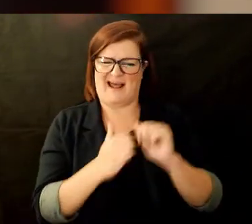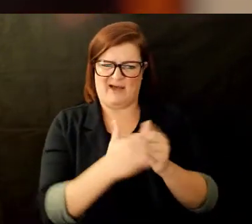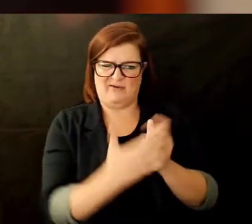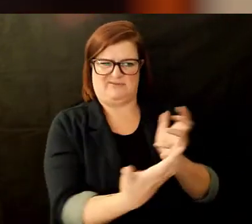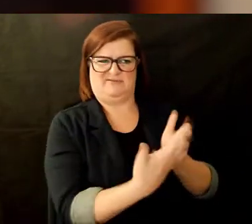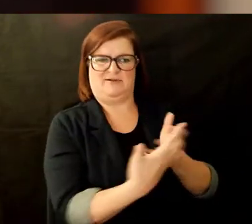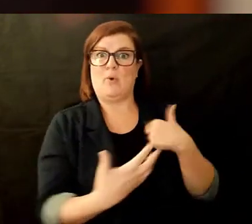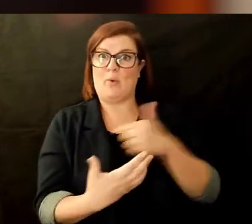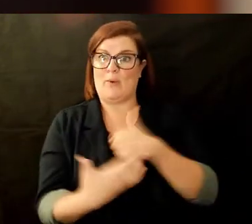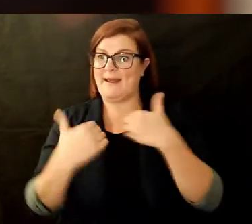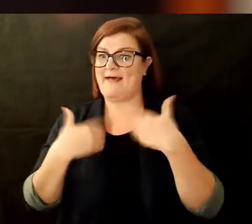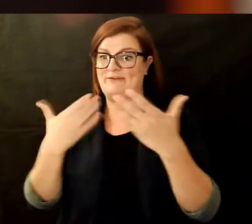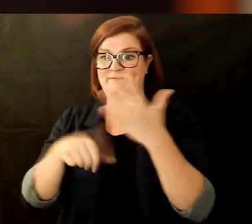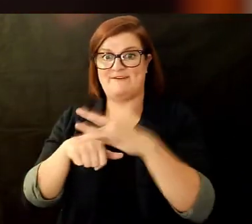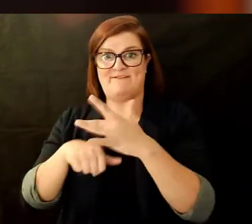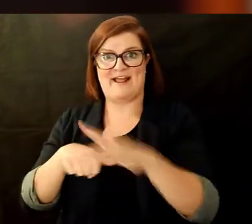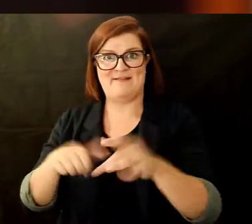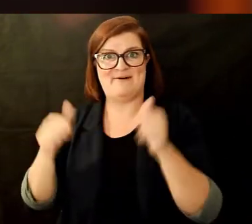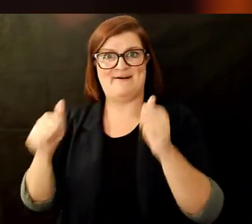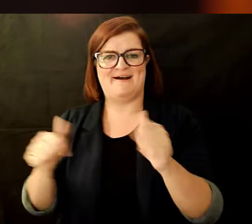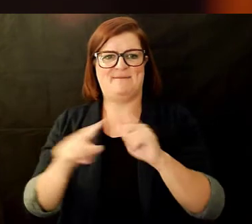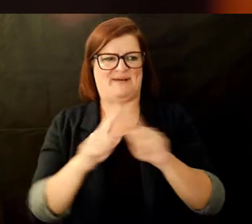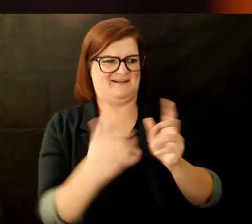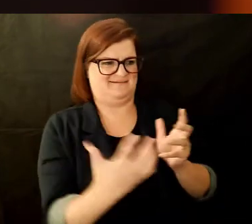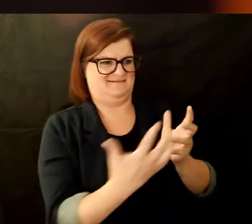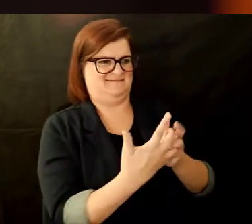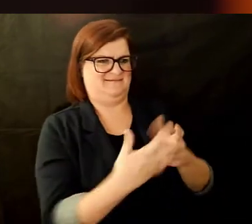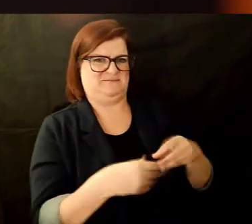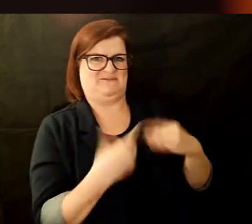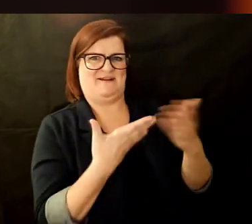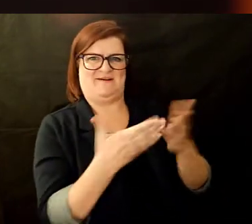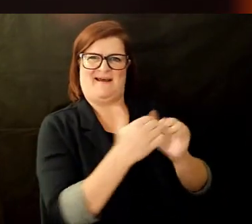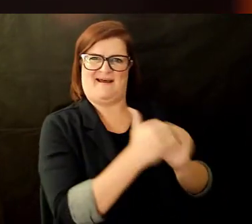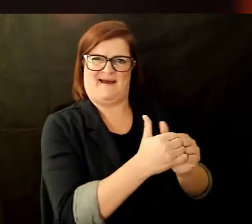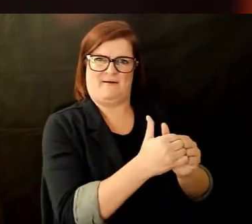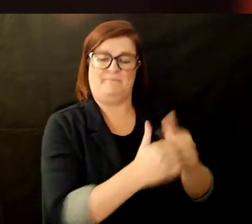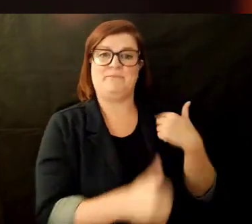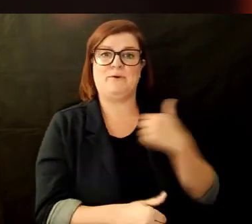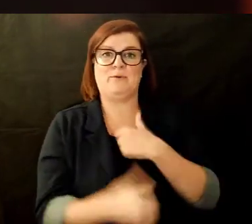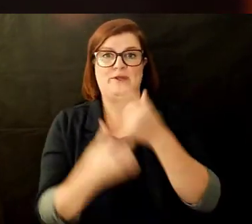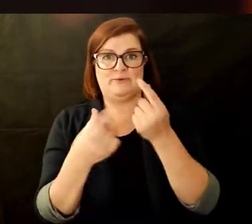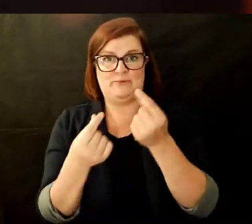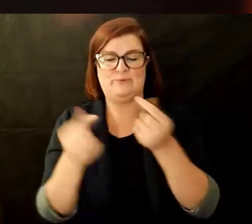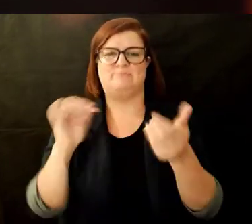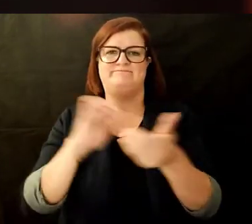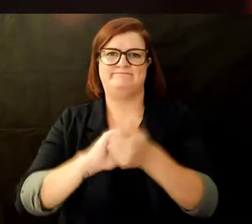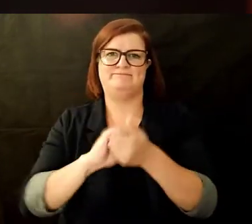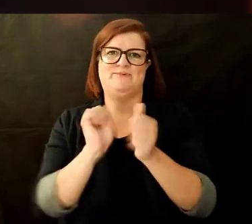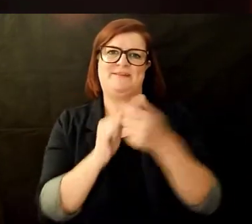but how do we get it to people? What is the access? So one thing we did is we paired up with PCs for People.